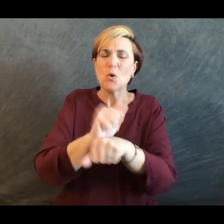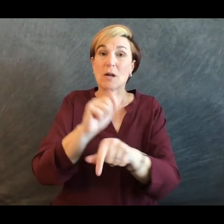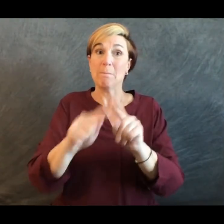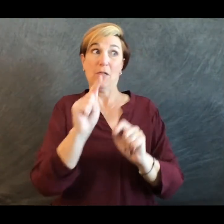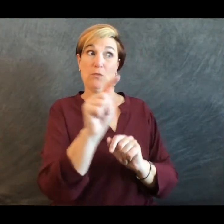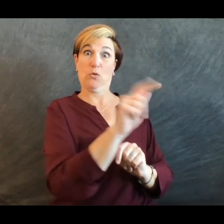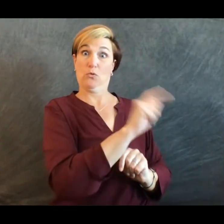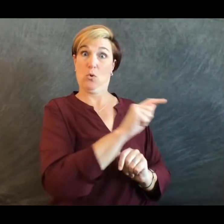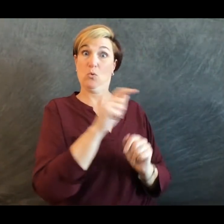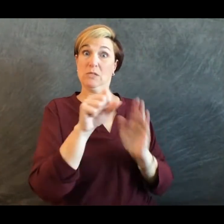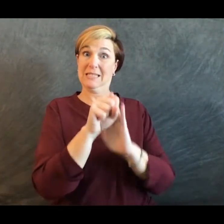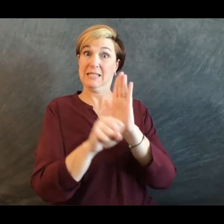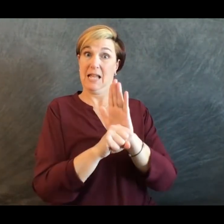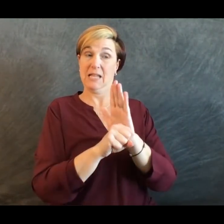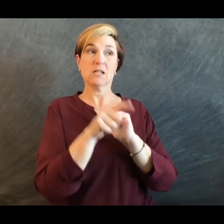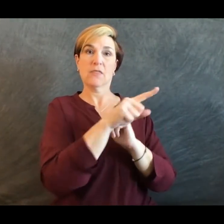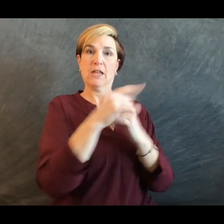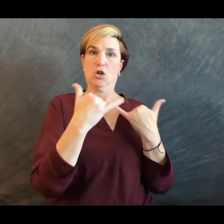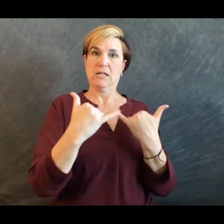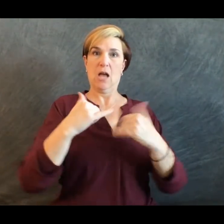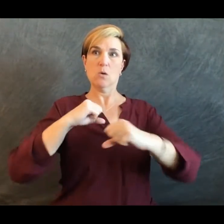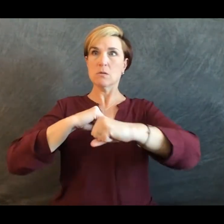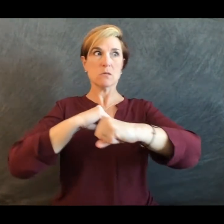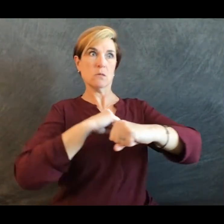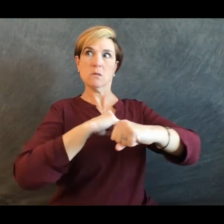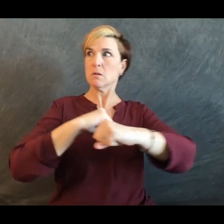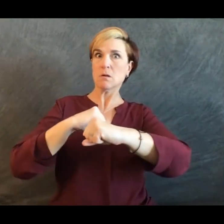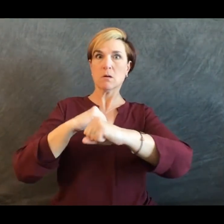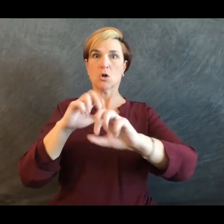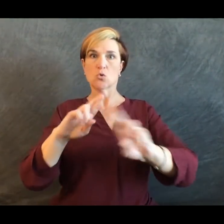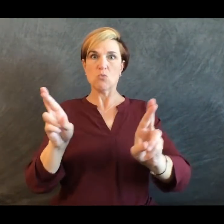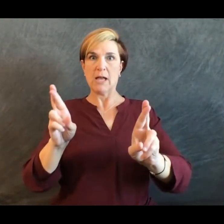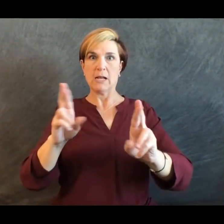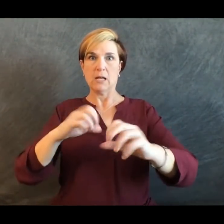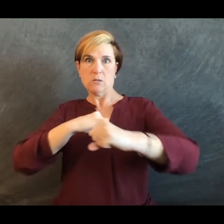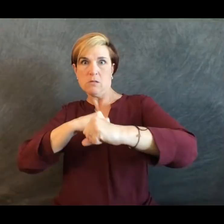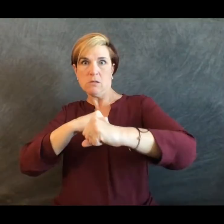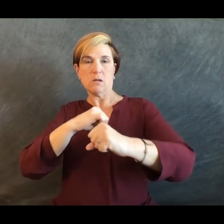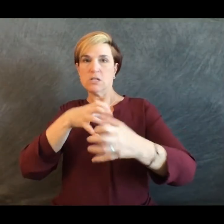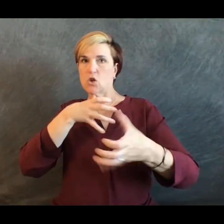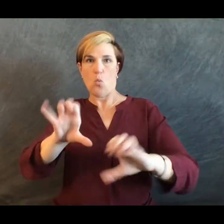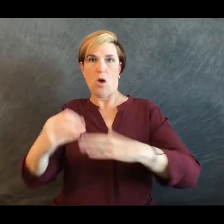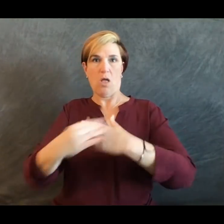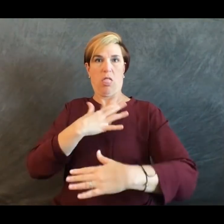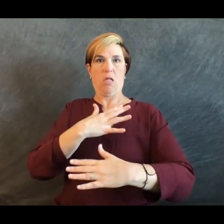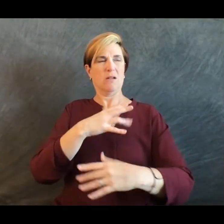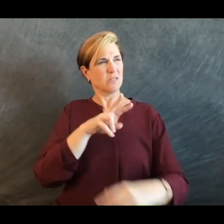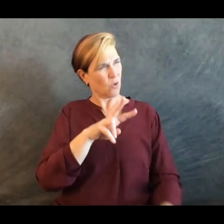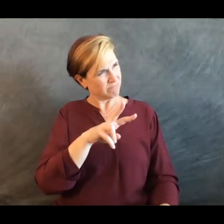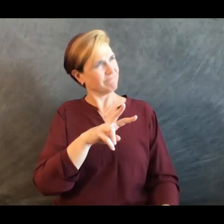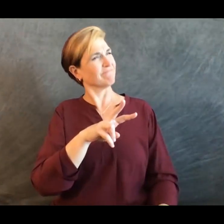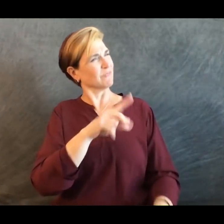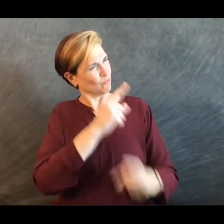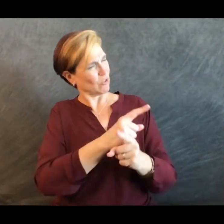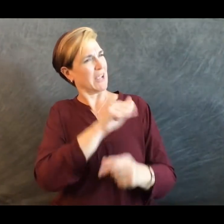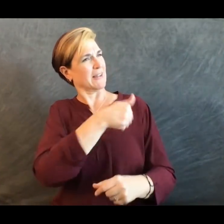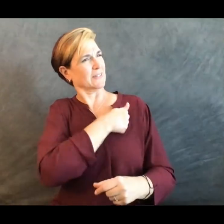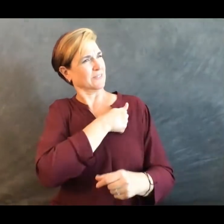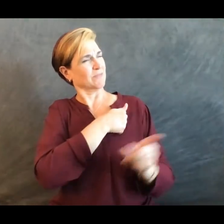of situations that we've experienced unfortunately in other areas this is very important I just want to close by one of the things something I mentioned